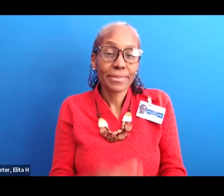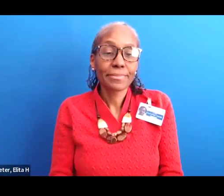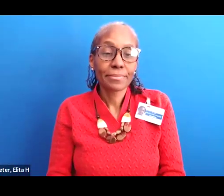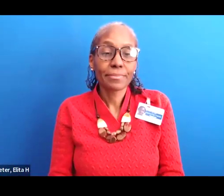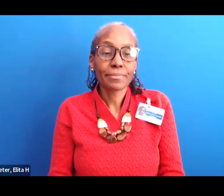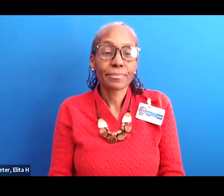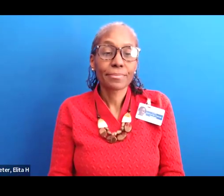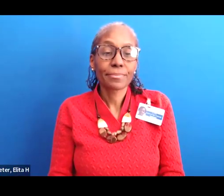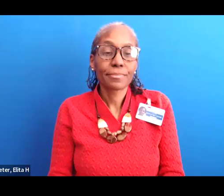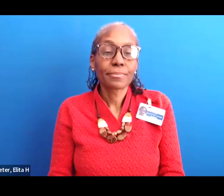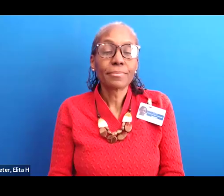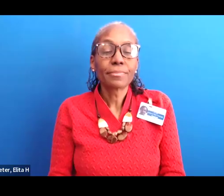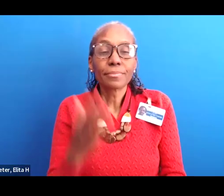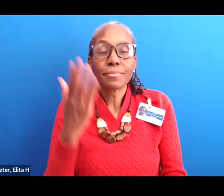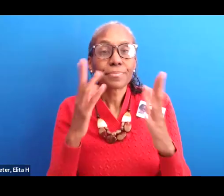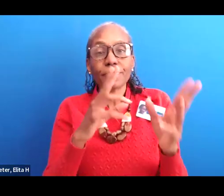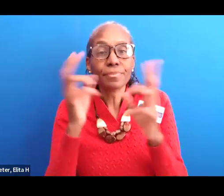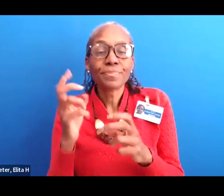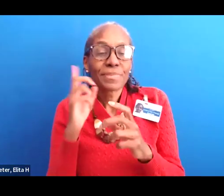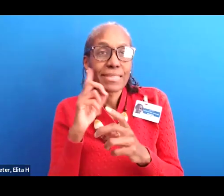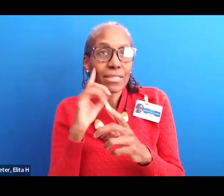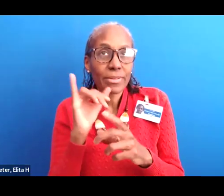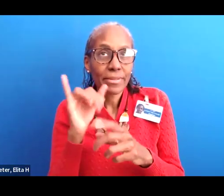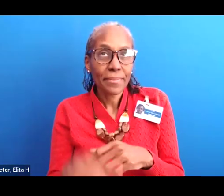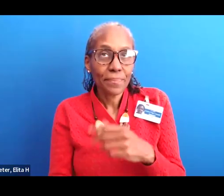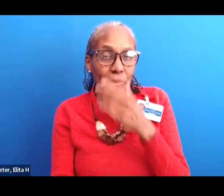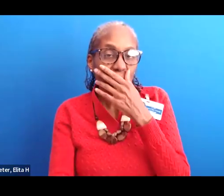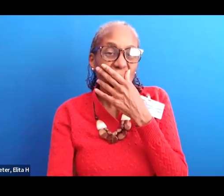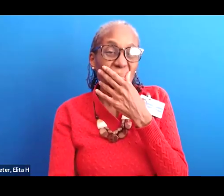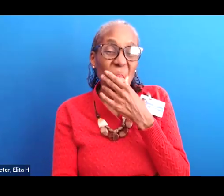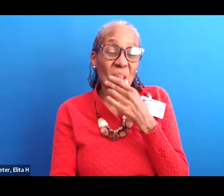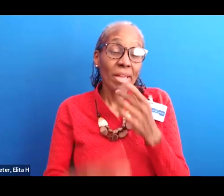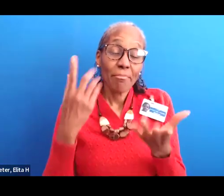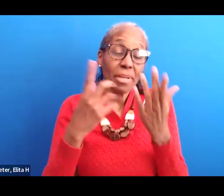That might be an issue because that's what that sounds like. It could be something else though.